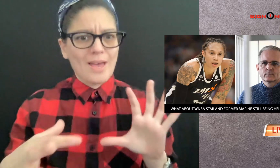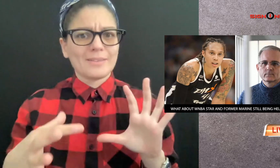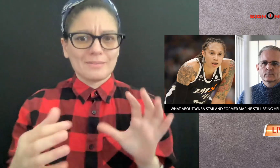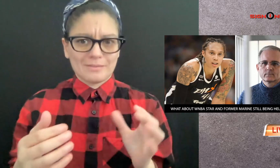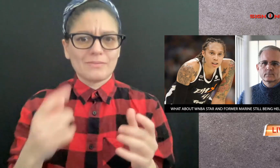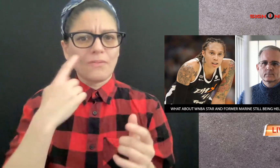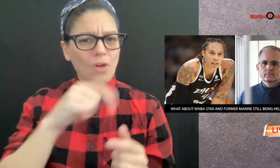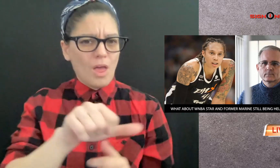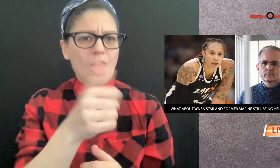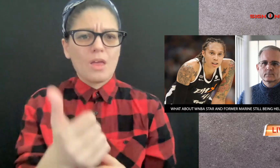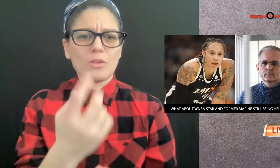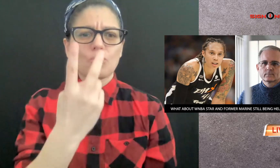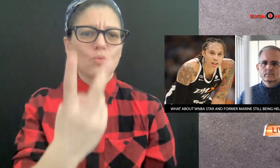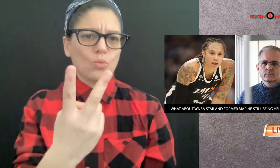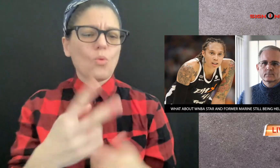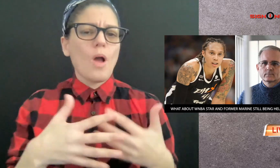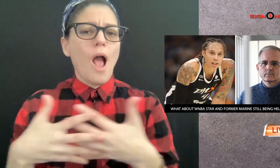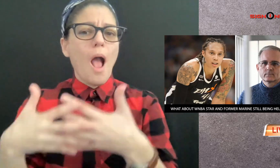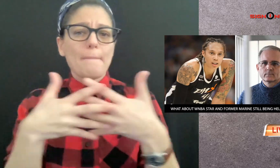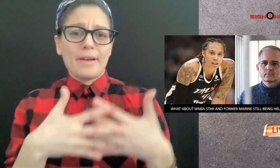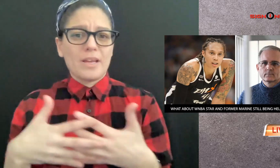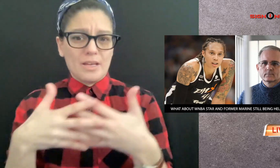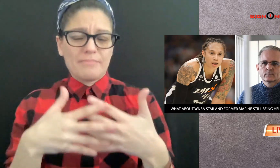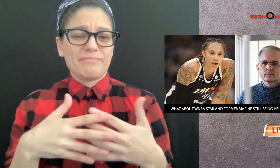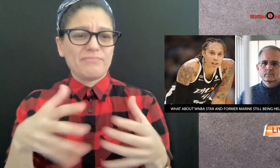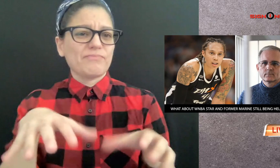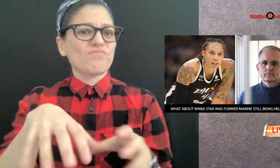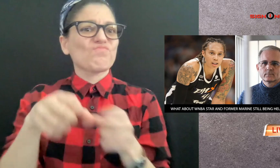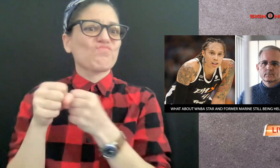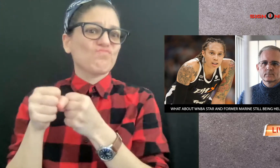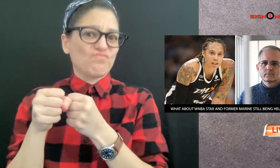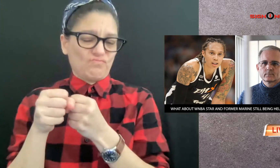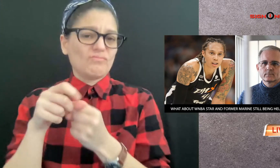right after the prisoner swap there were new demands